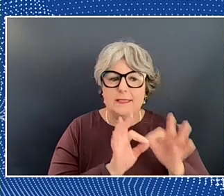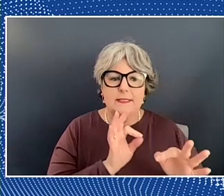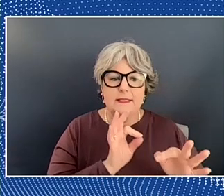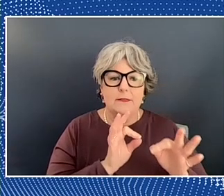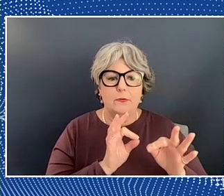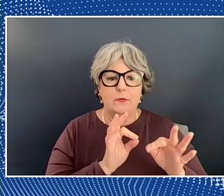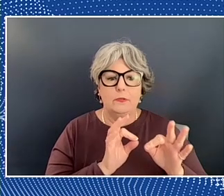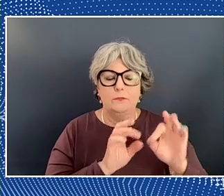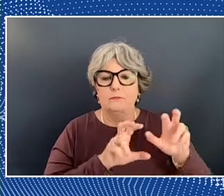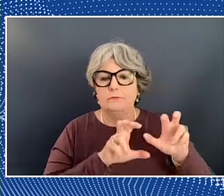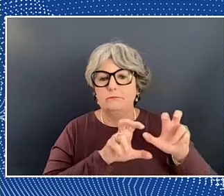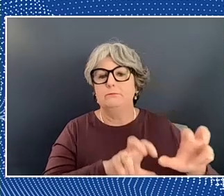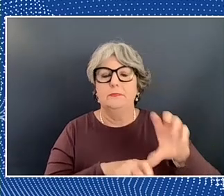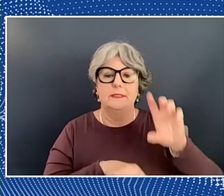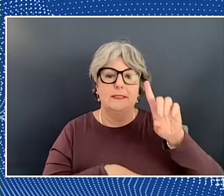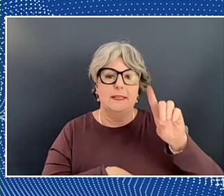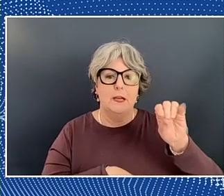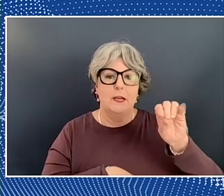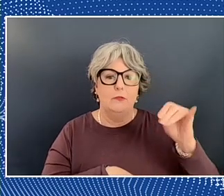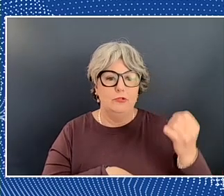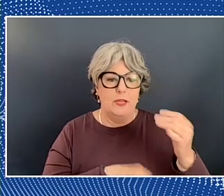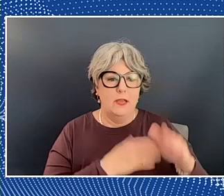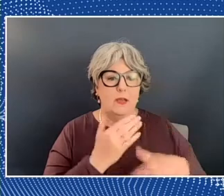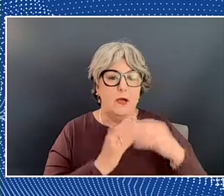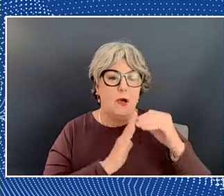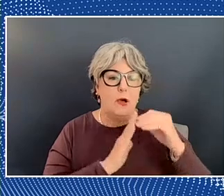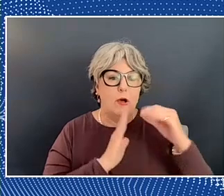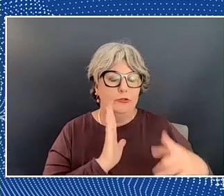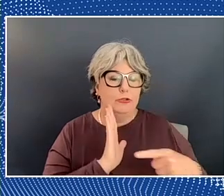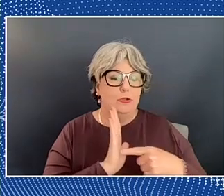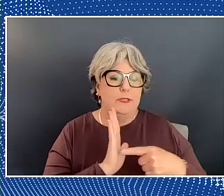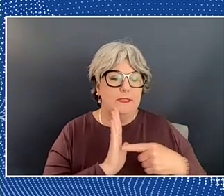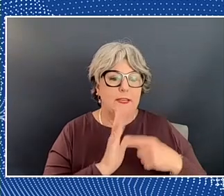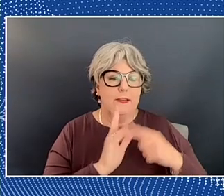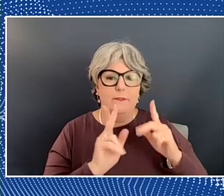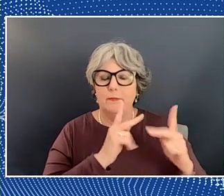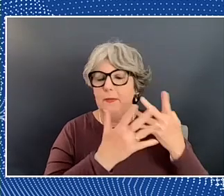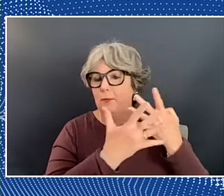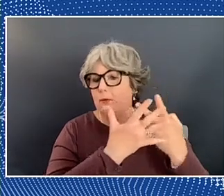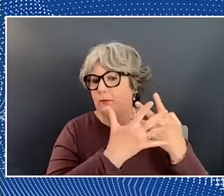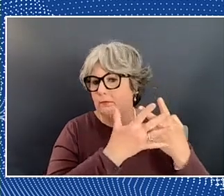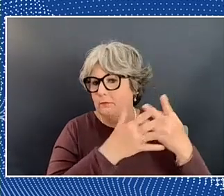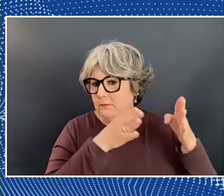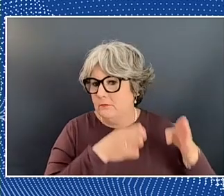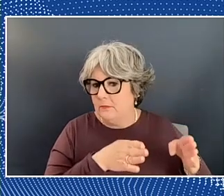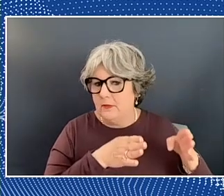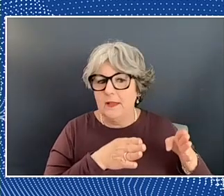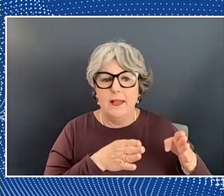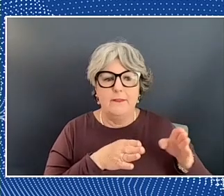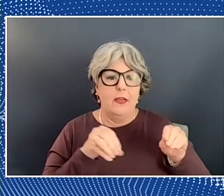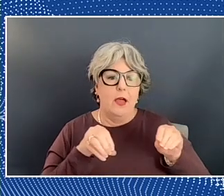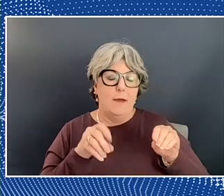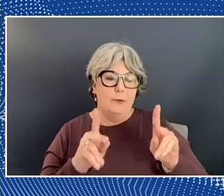completely absolve all student debt from incarcerated individuals so they could have that opportunity there, particularly